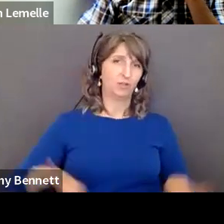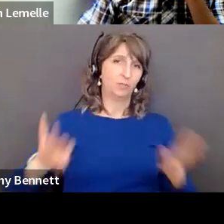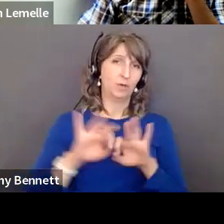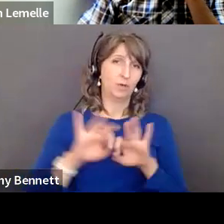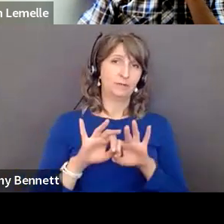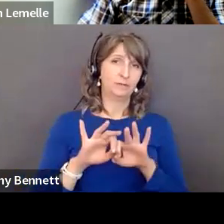You know, why these services that you're asking for will be a benefit to you and also to other students.